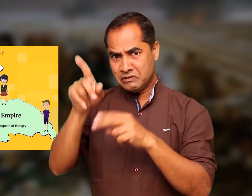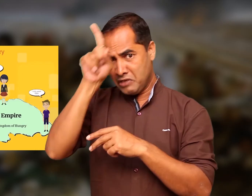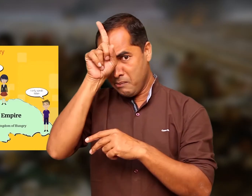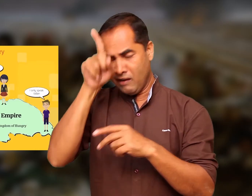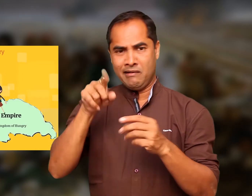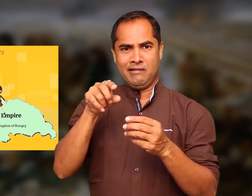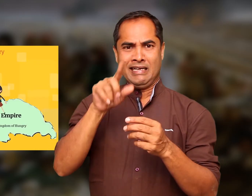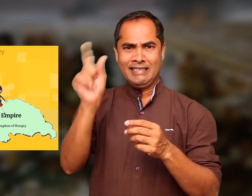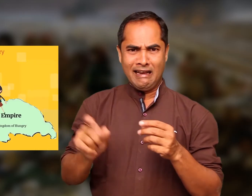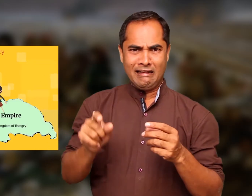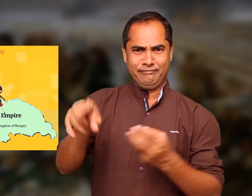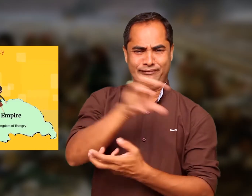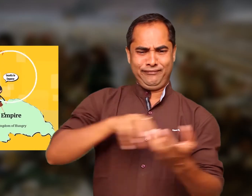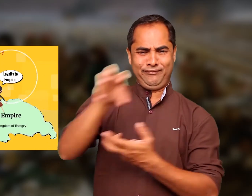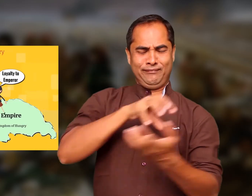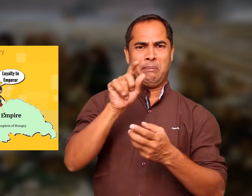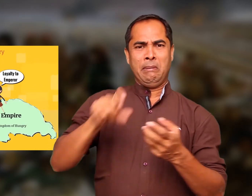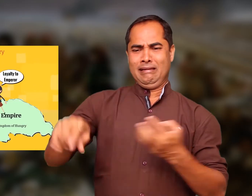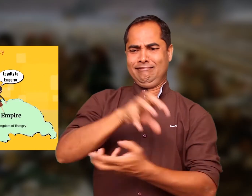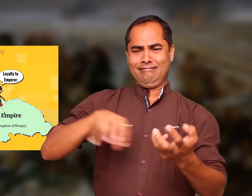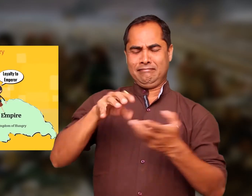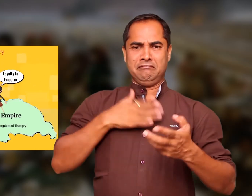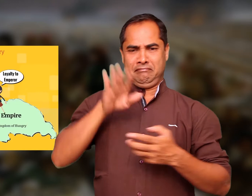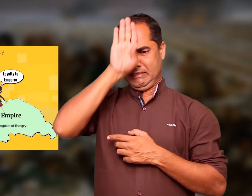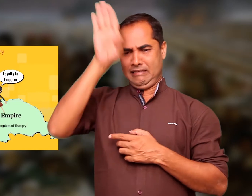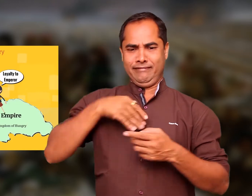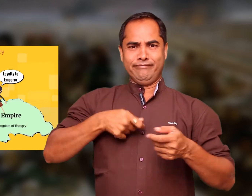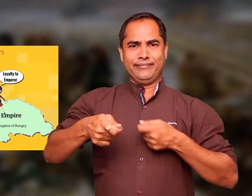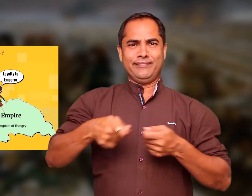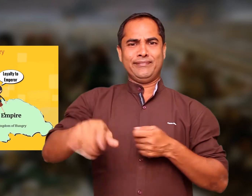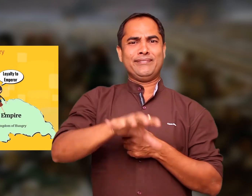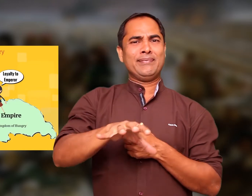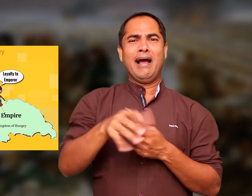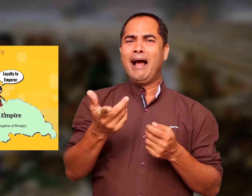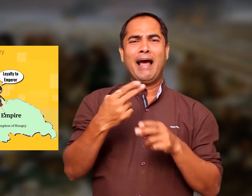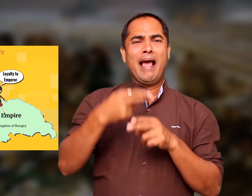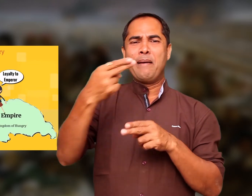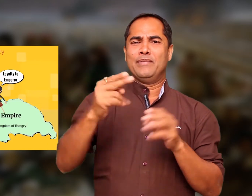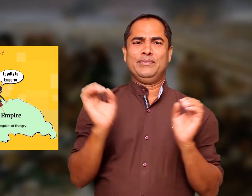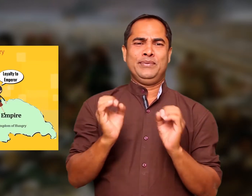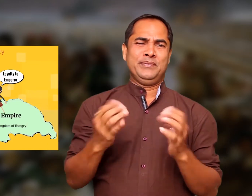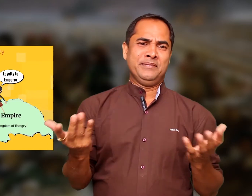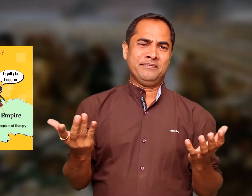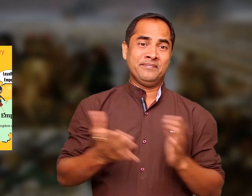and Italian speaking people, all mixed up. There was no nation. The only binding